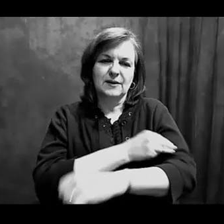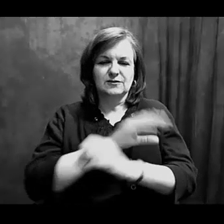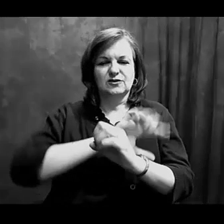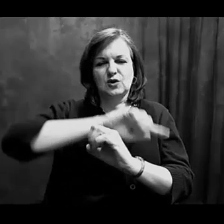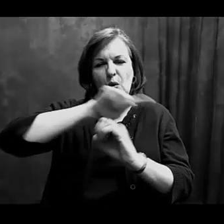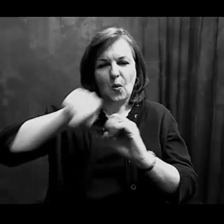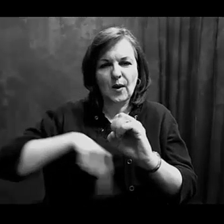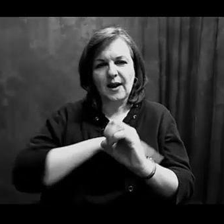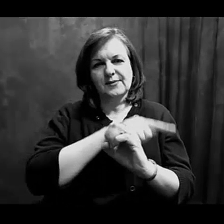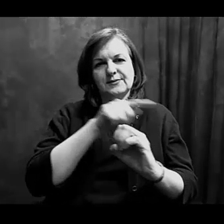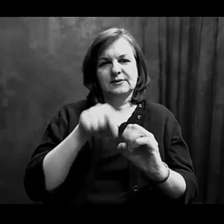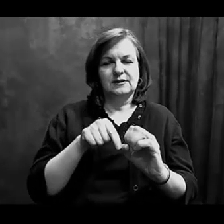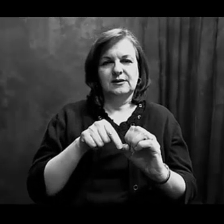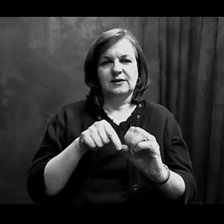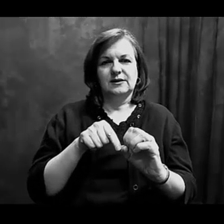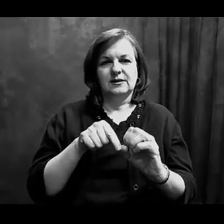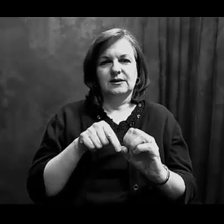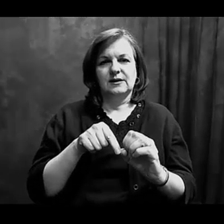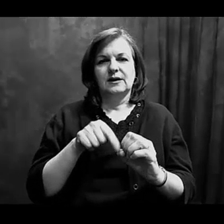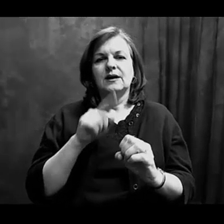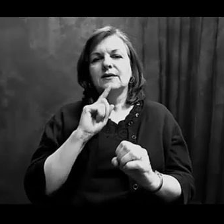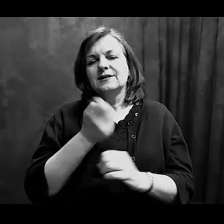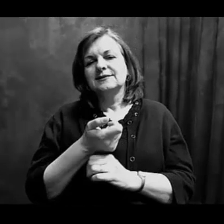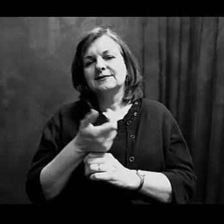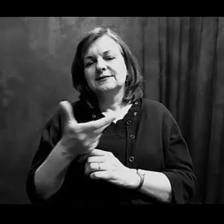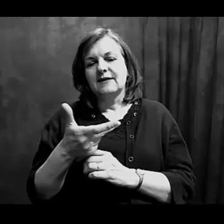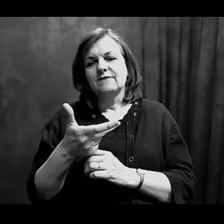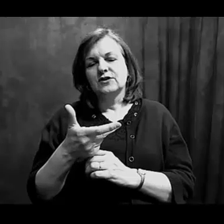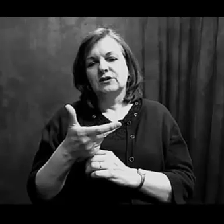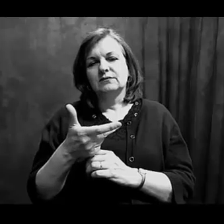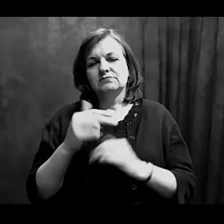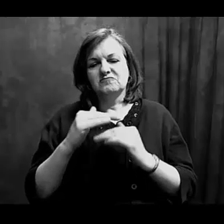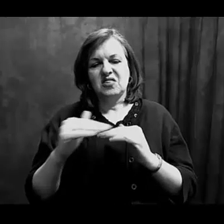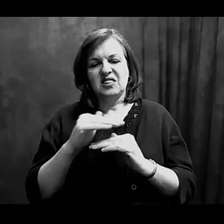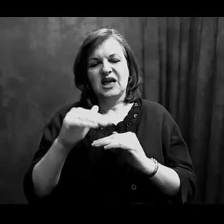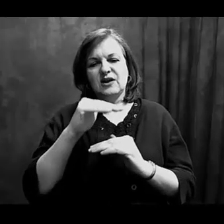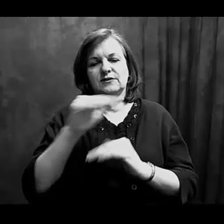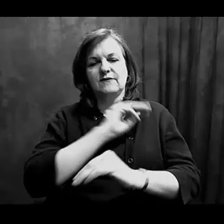so we actually look at several layers of muscle in the arteries